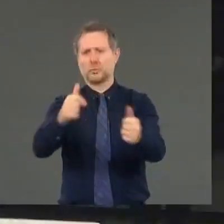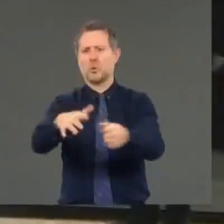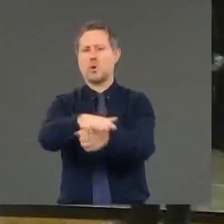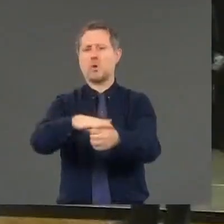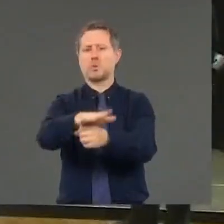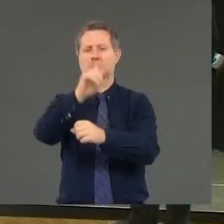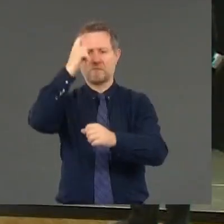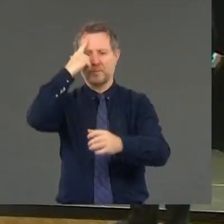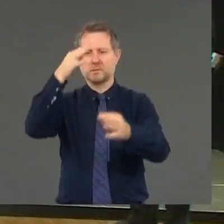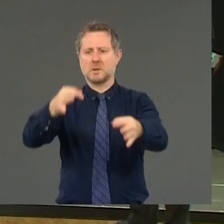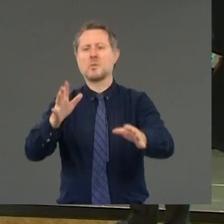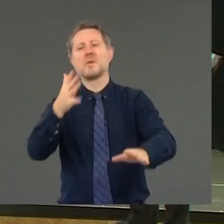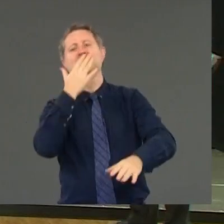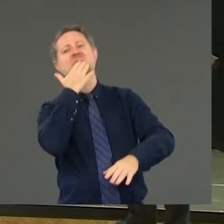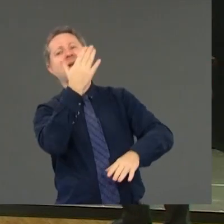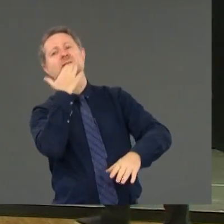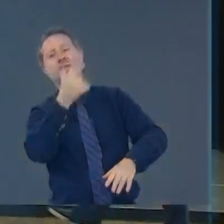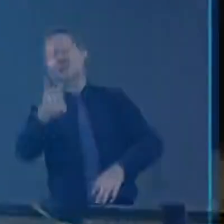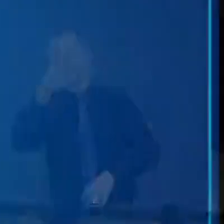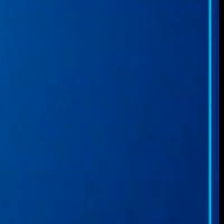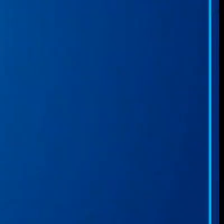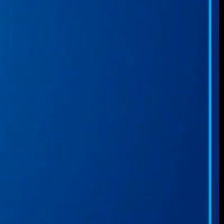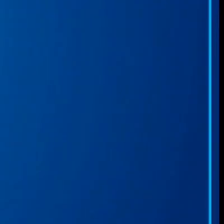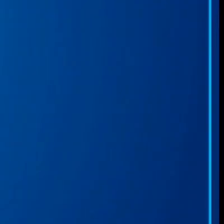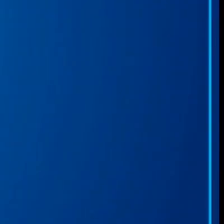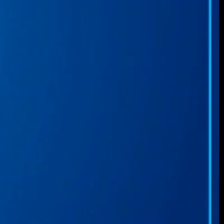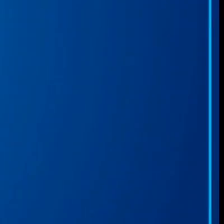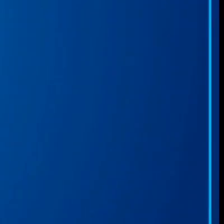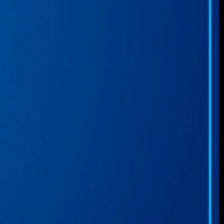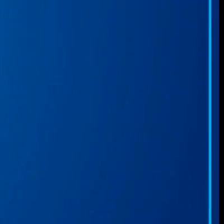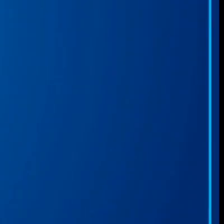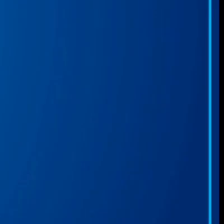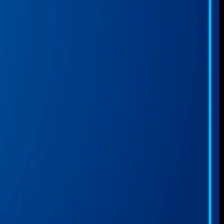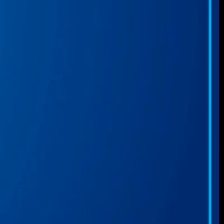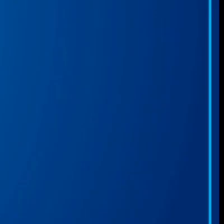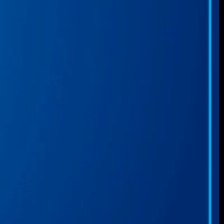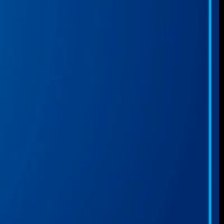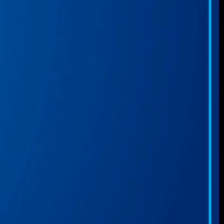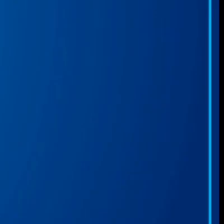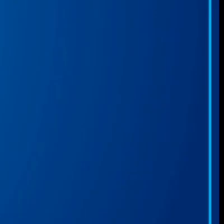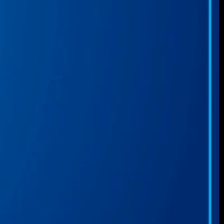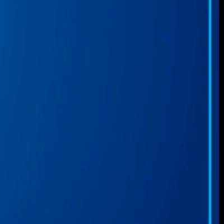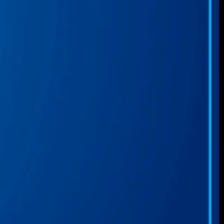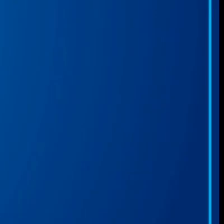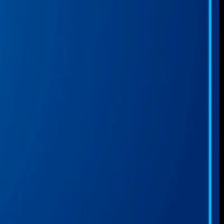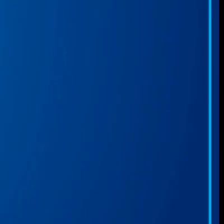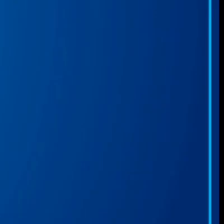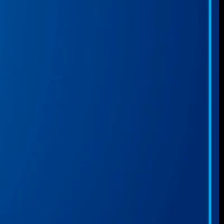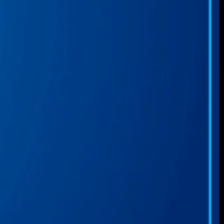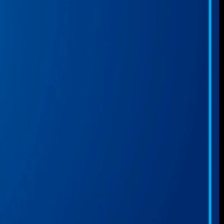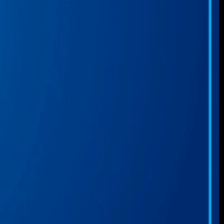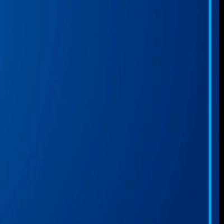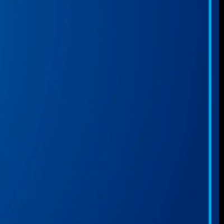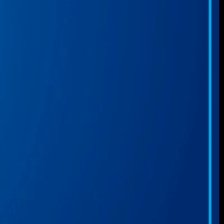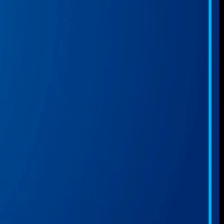Reporter: -- LONG ISLAND -- UP TO THE LOCAL GOVERNMENTS. THANK YOU, GUYS.